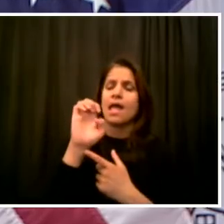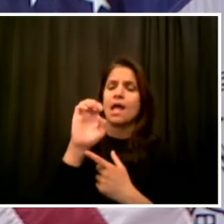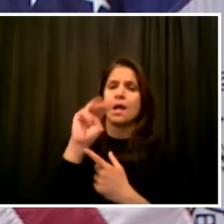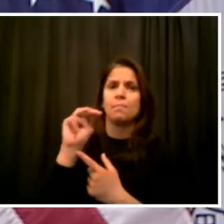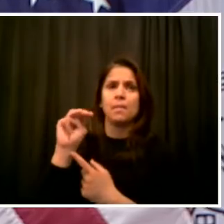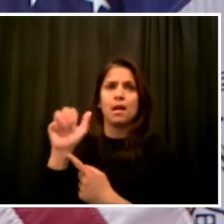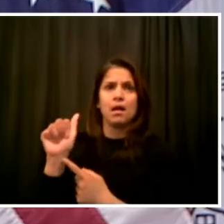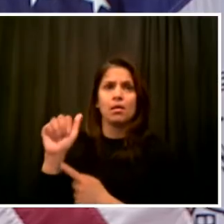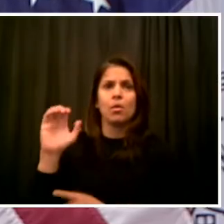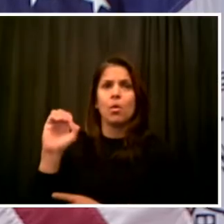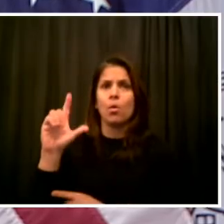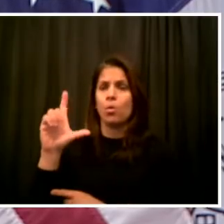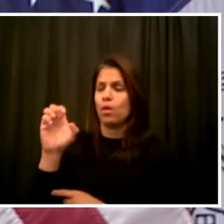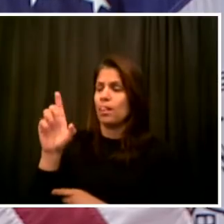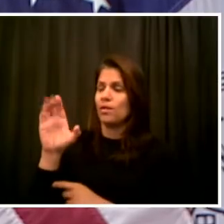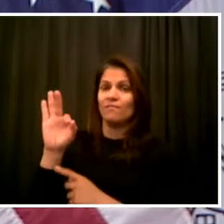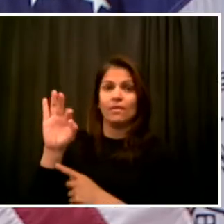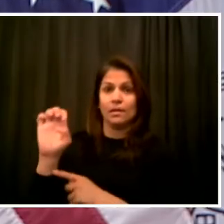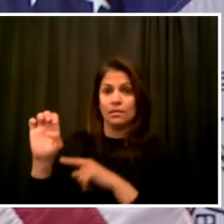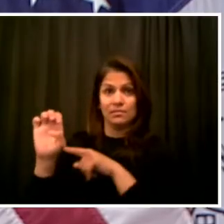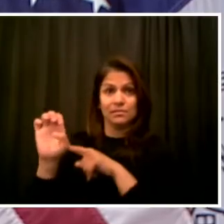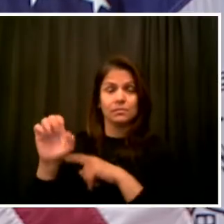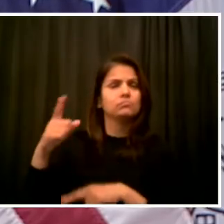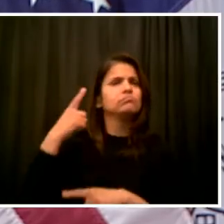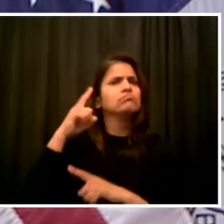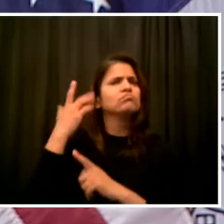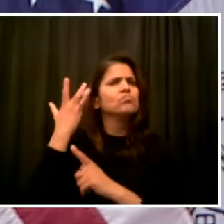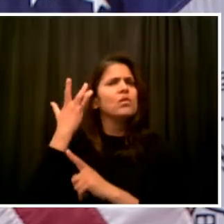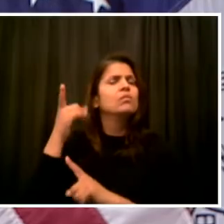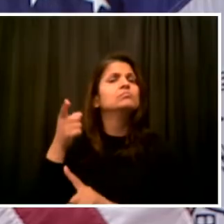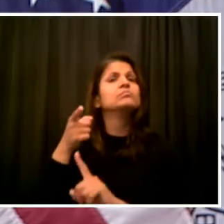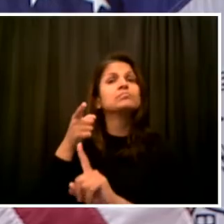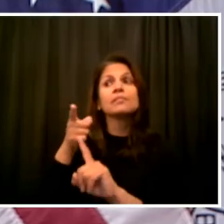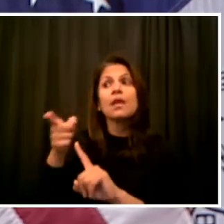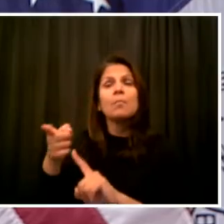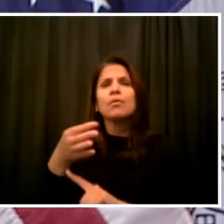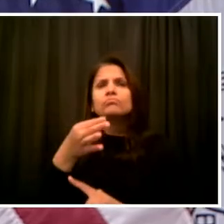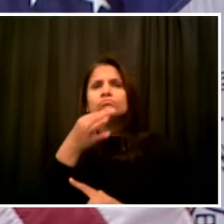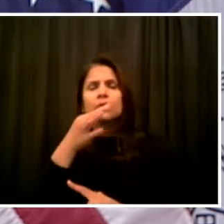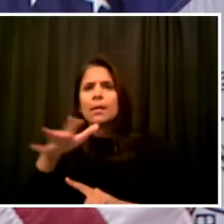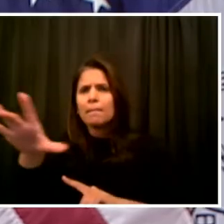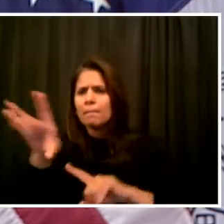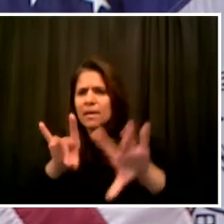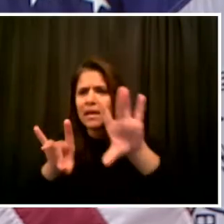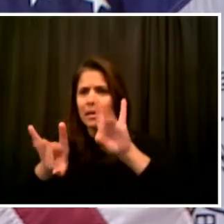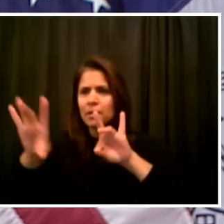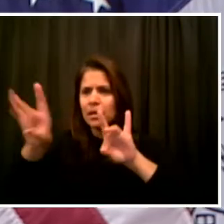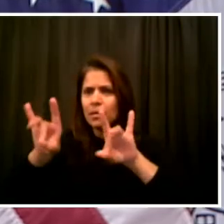I WANTO T THANK EMMA WOLF HELPING TO BRING TOGETHER A TEAM THAT